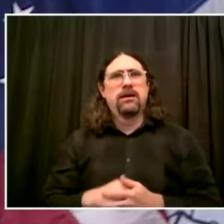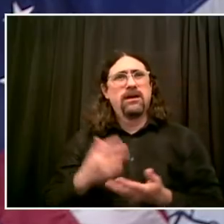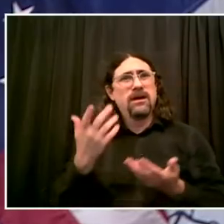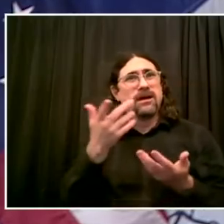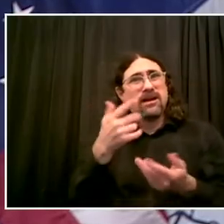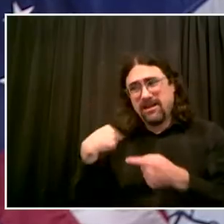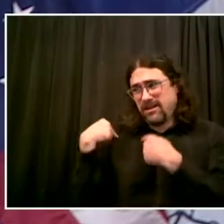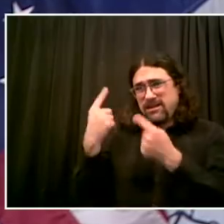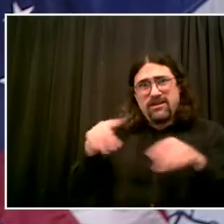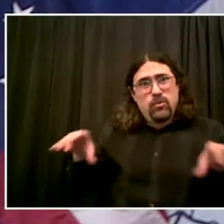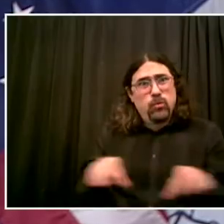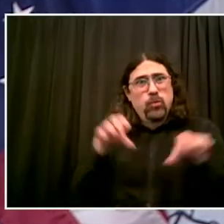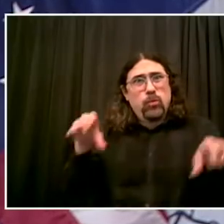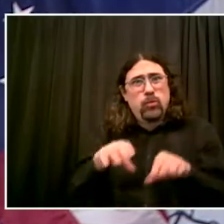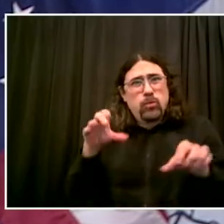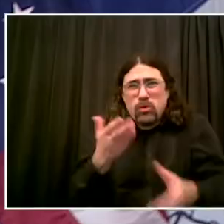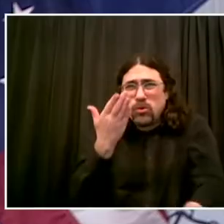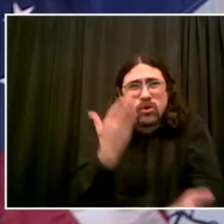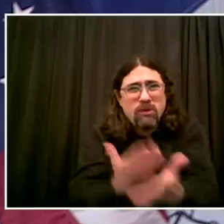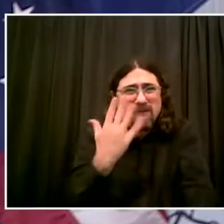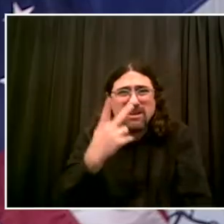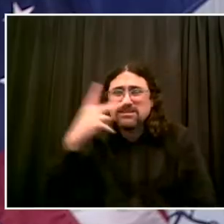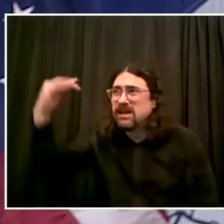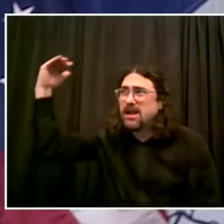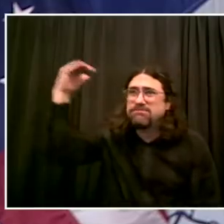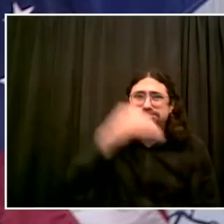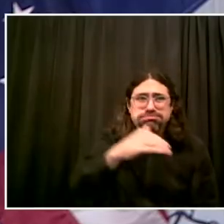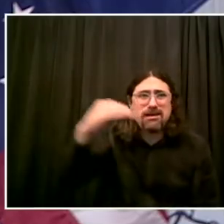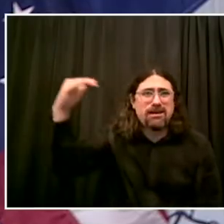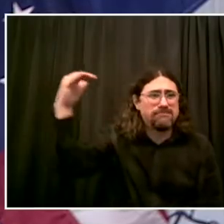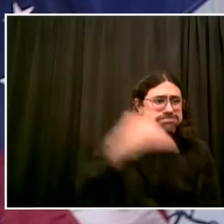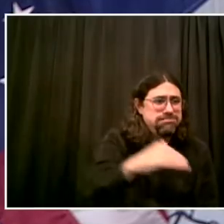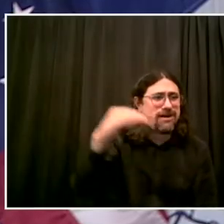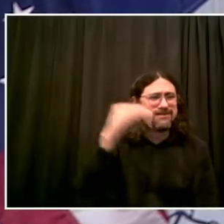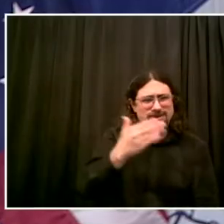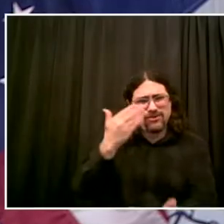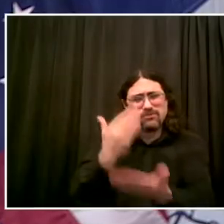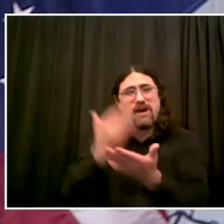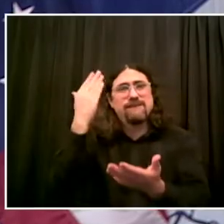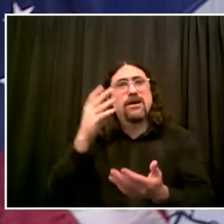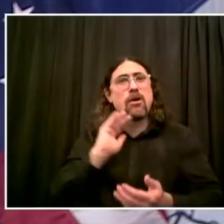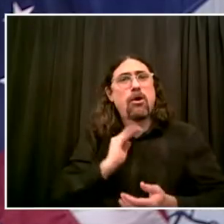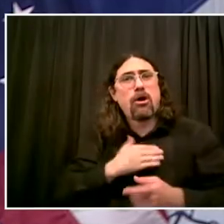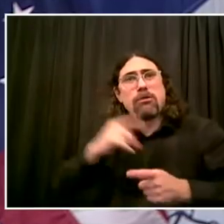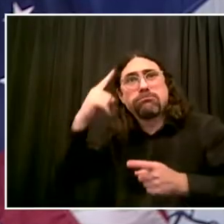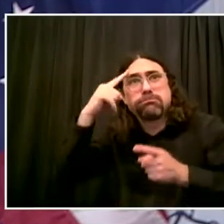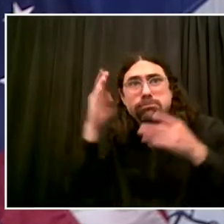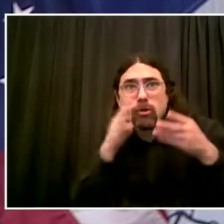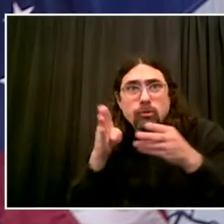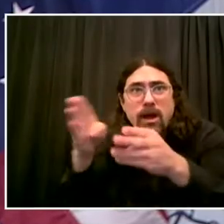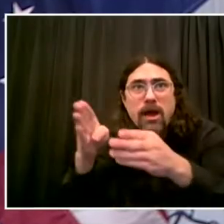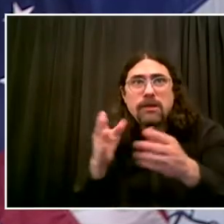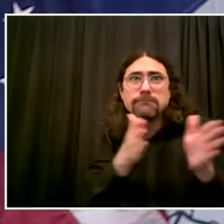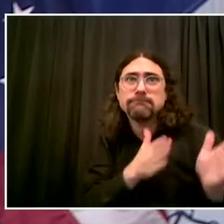NUMBERS SHOW. I AND NOT INTO FEER ENAGTS.